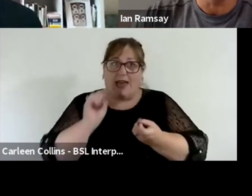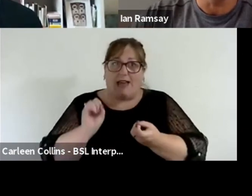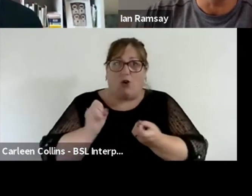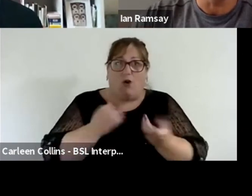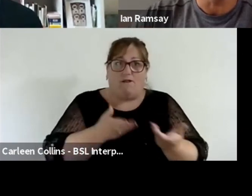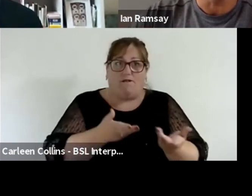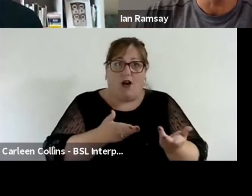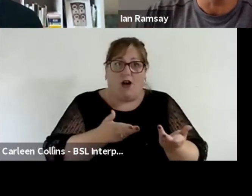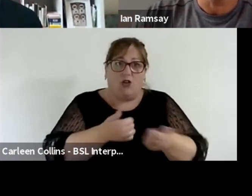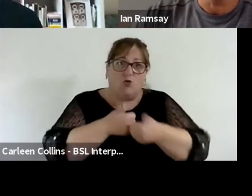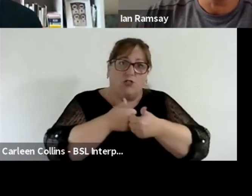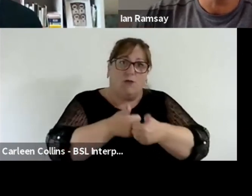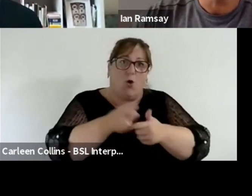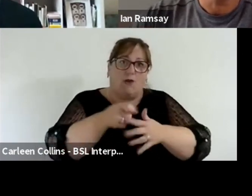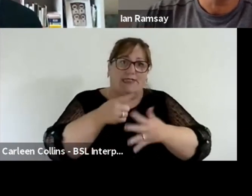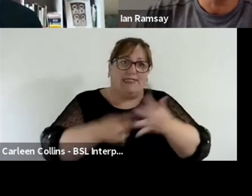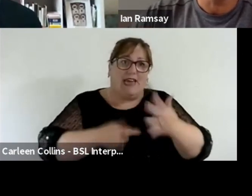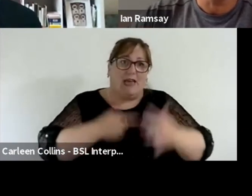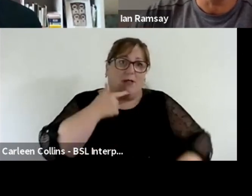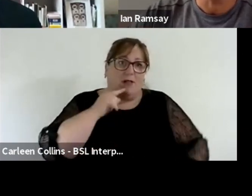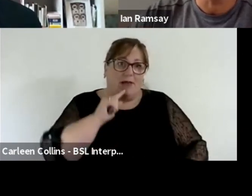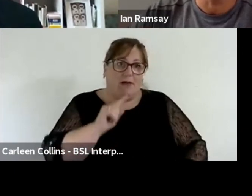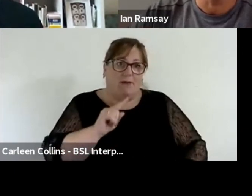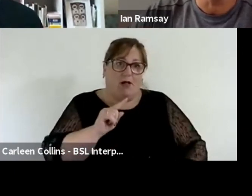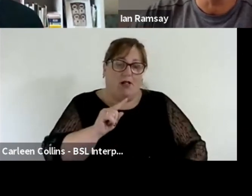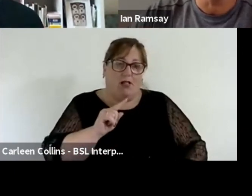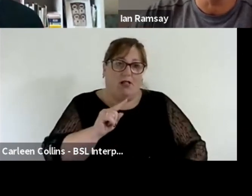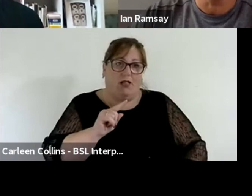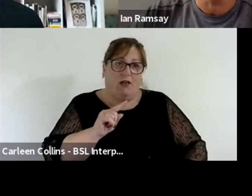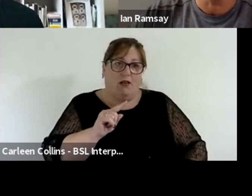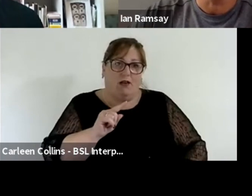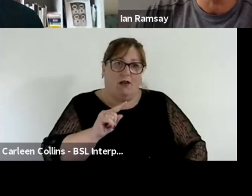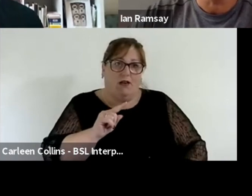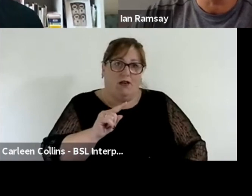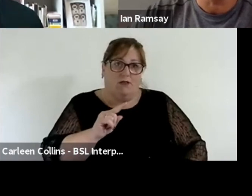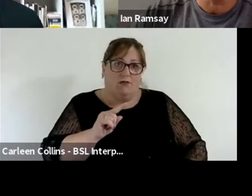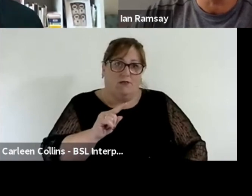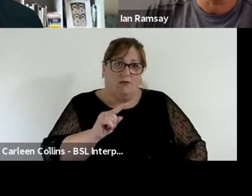If you use assisted technology.